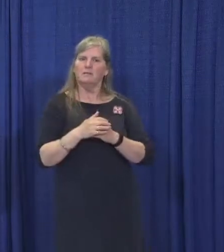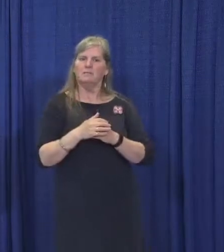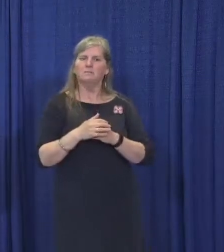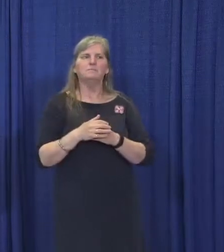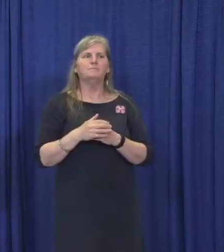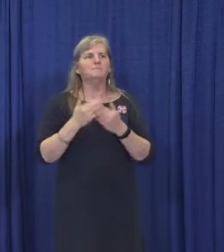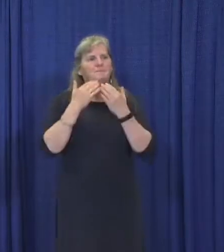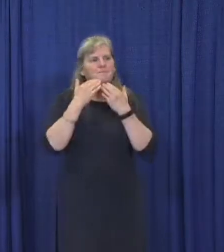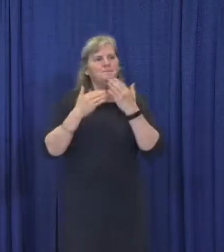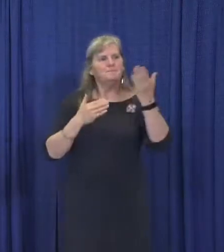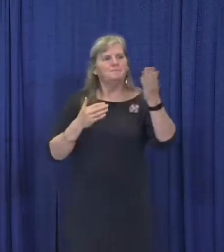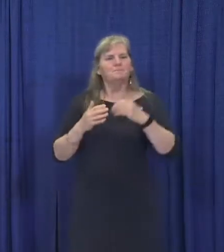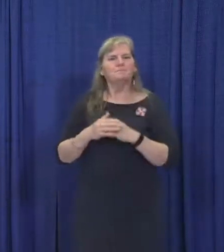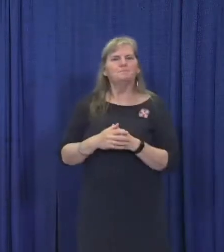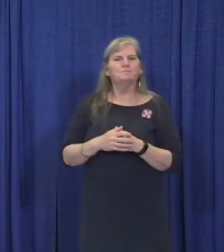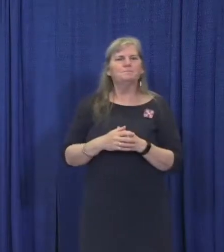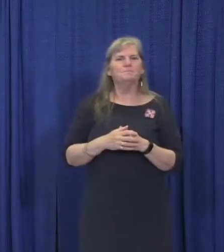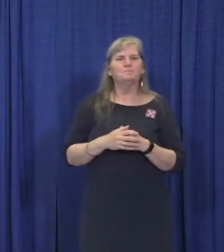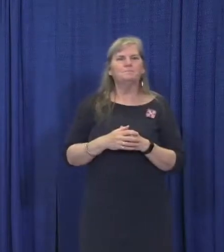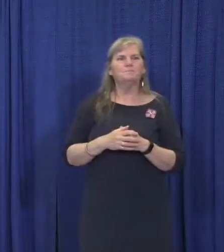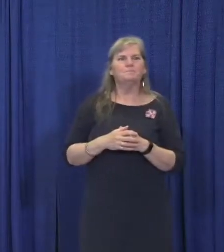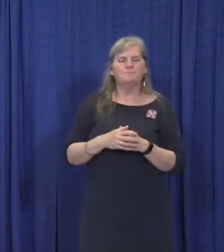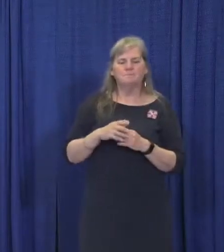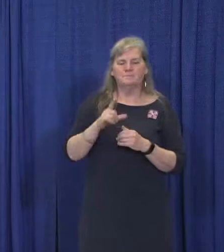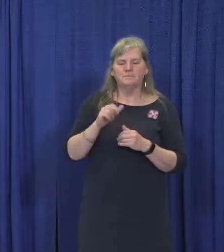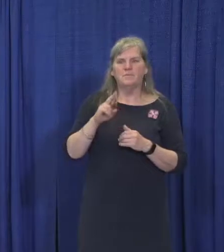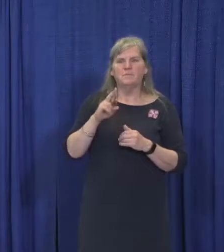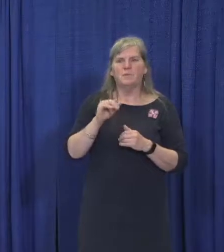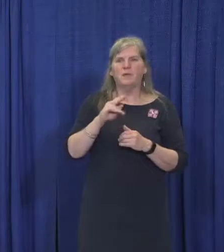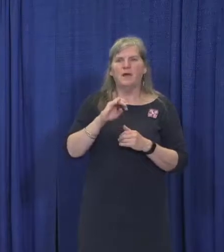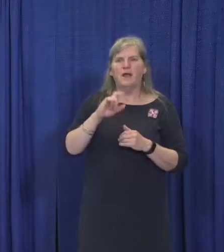Pat: Thank you. [ Speaking French ]